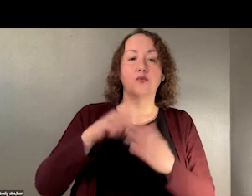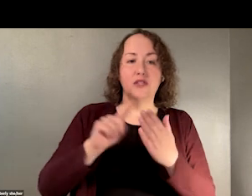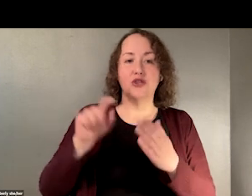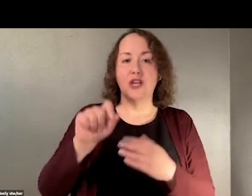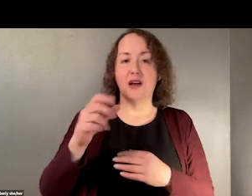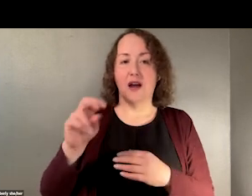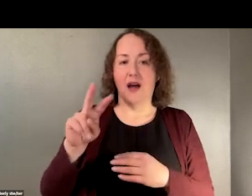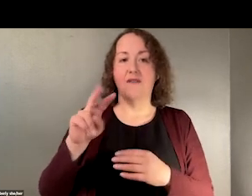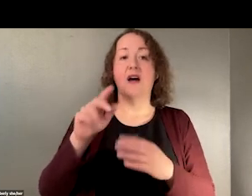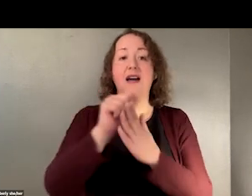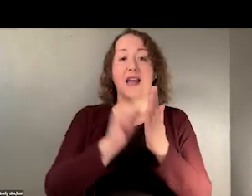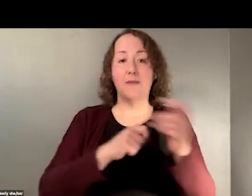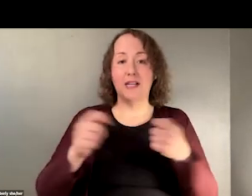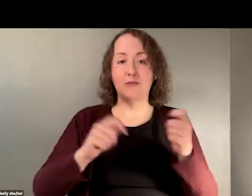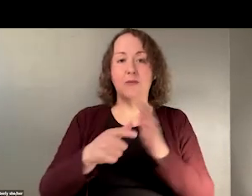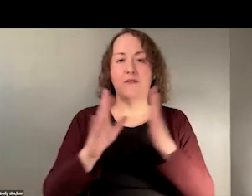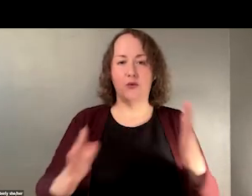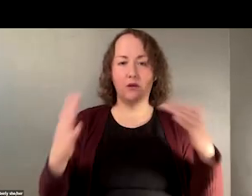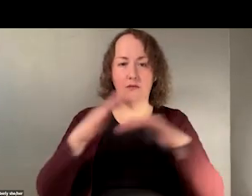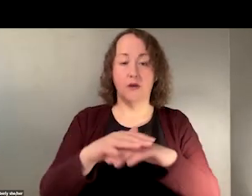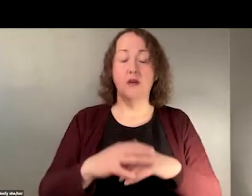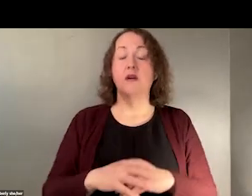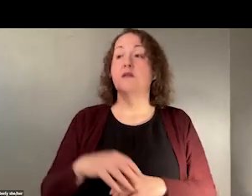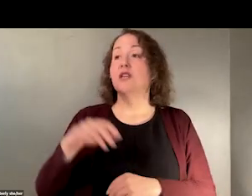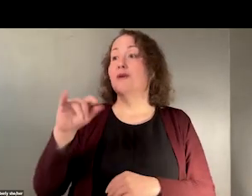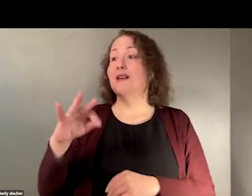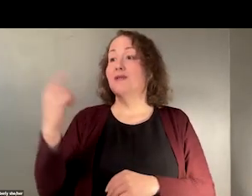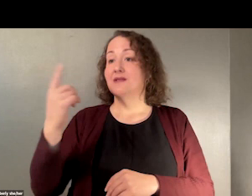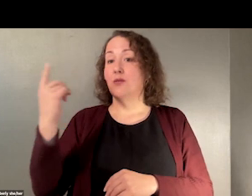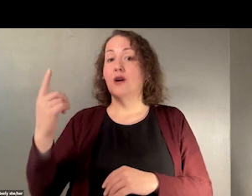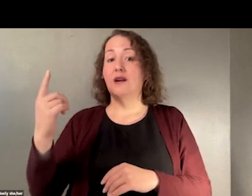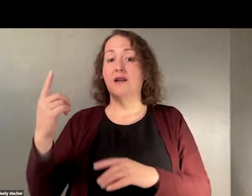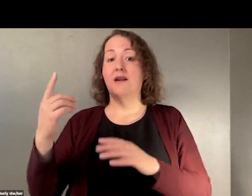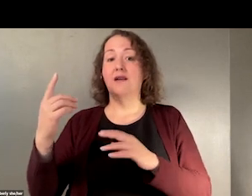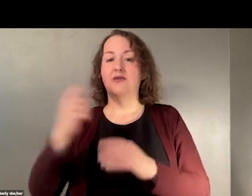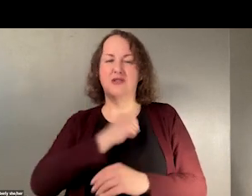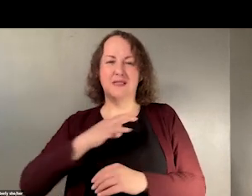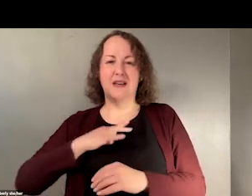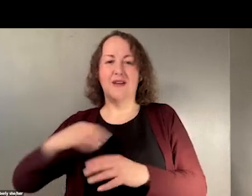So when NSF program staff add a reviewer, also known as "meeting participant,"